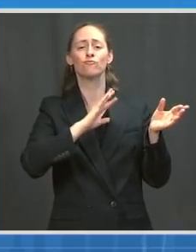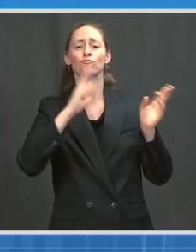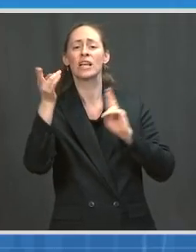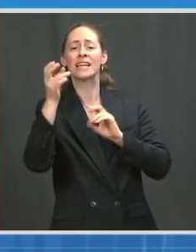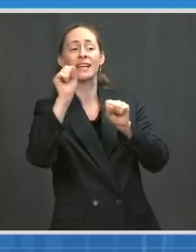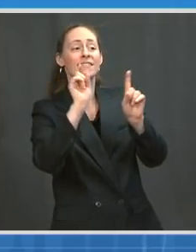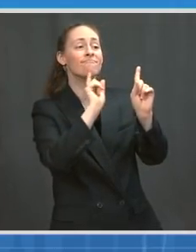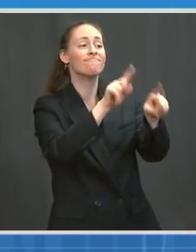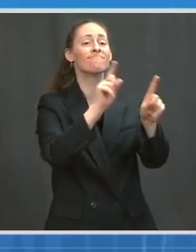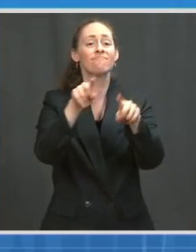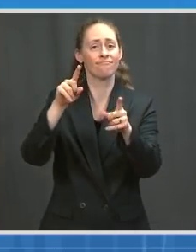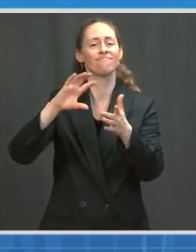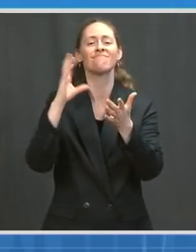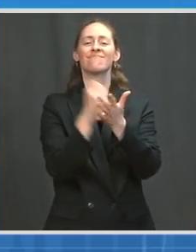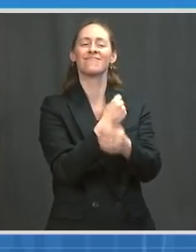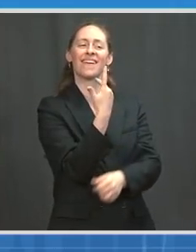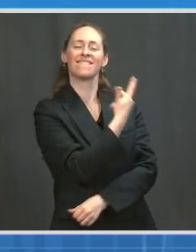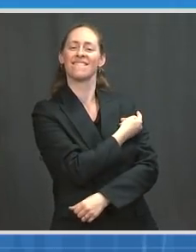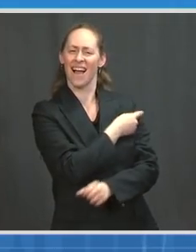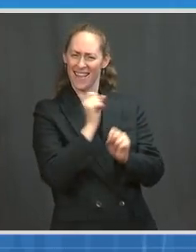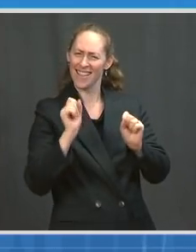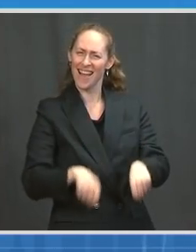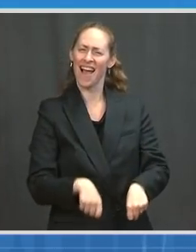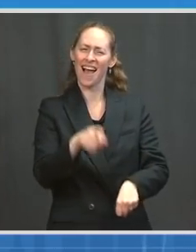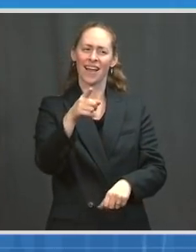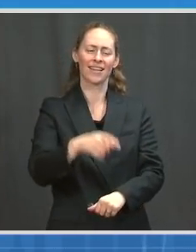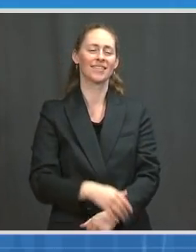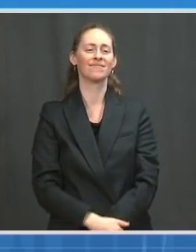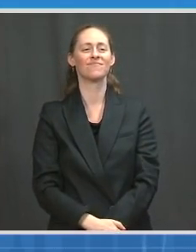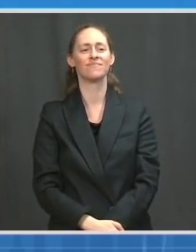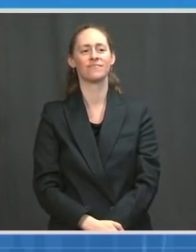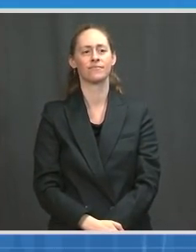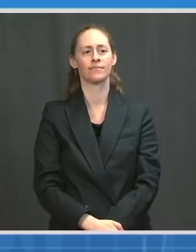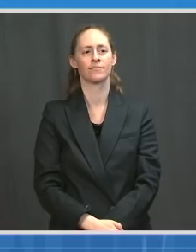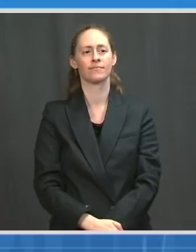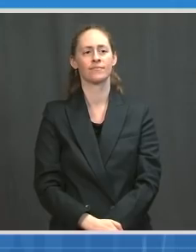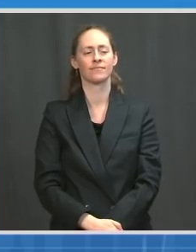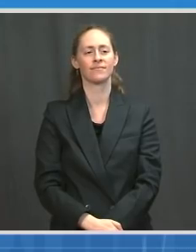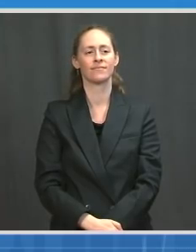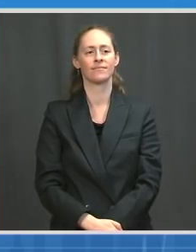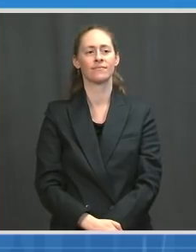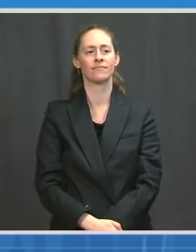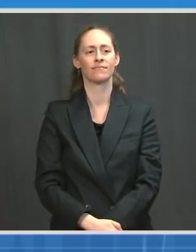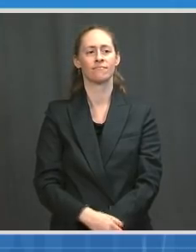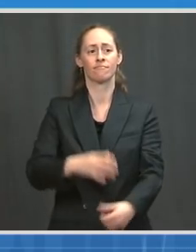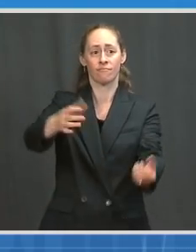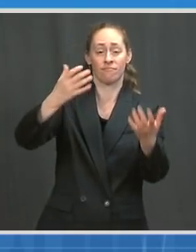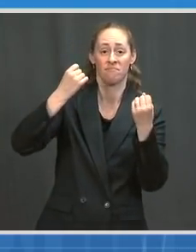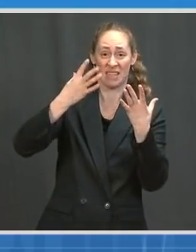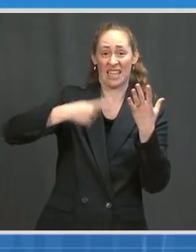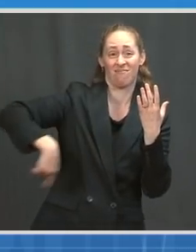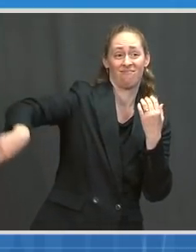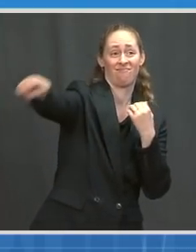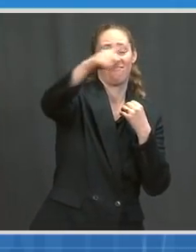have a vaccine, right now, within five miles of them. Easy. Prefer not to make an appointment? No problem.